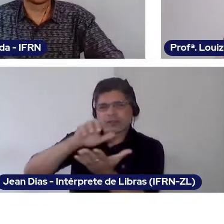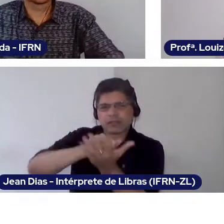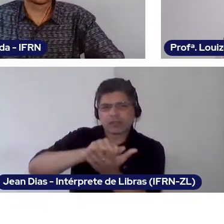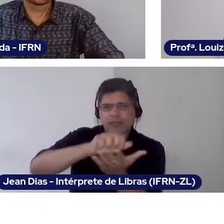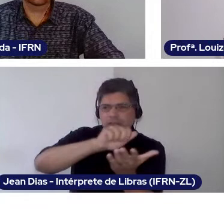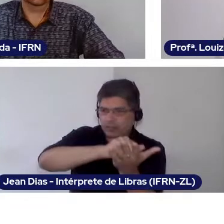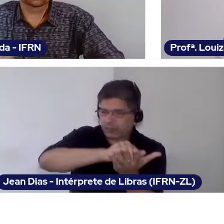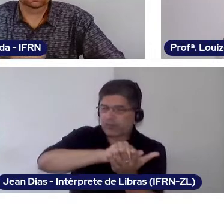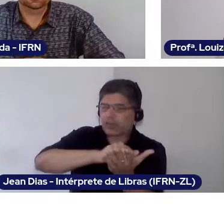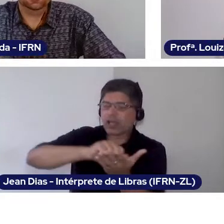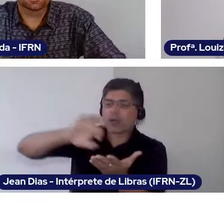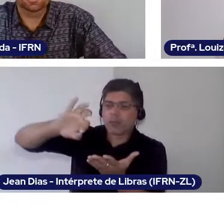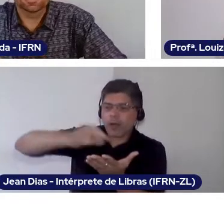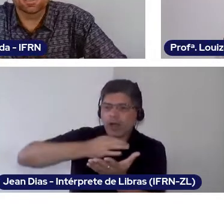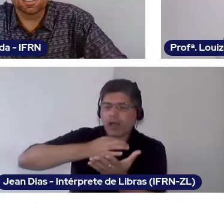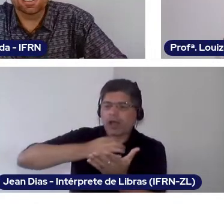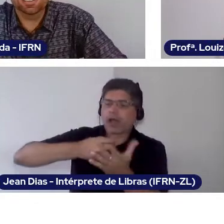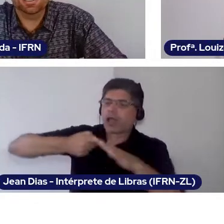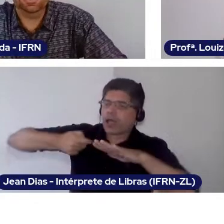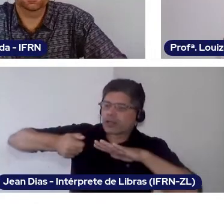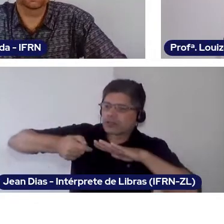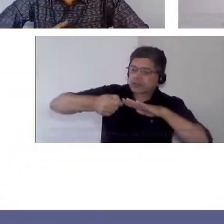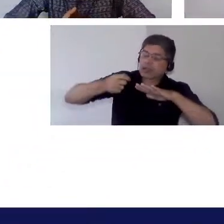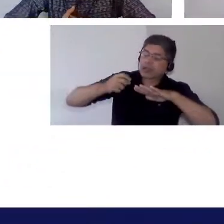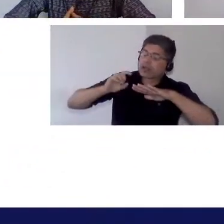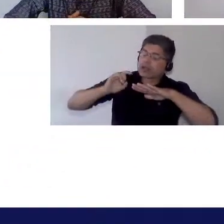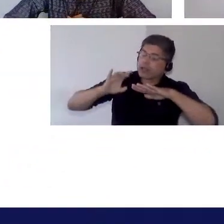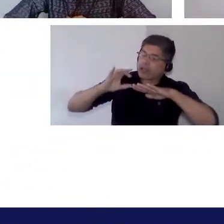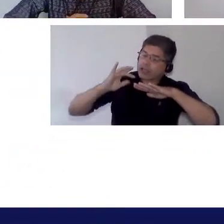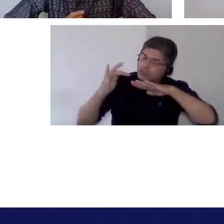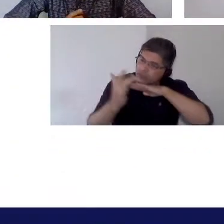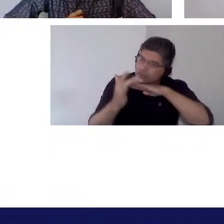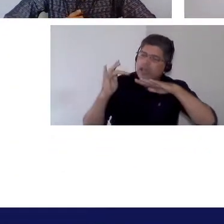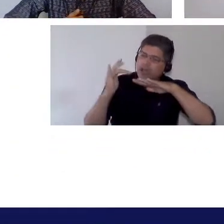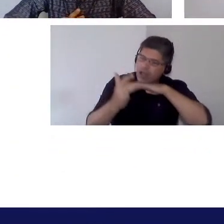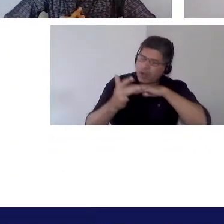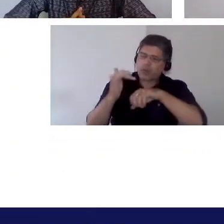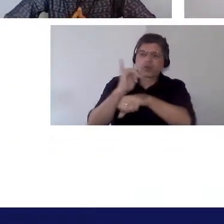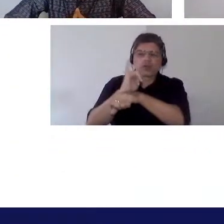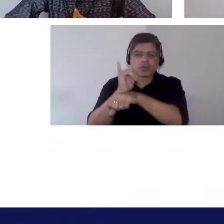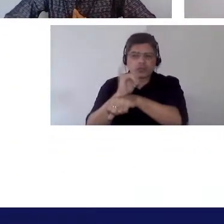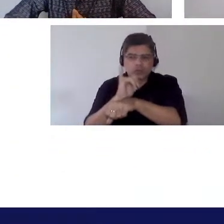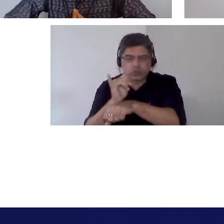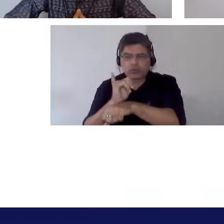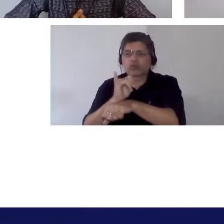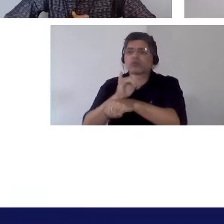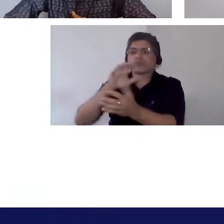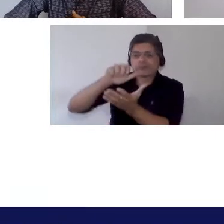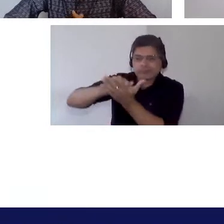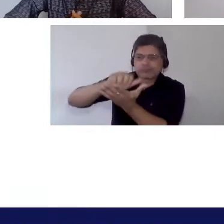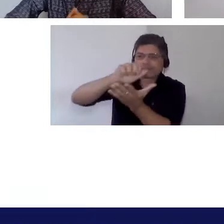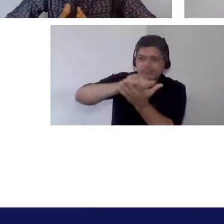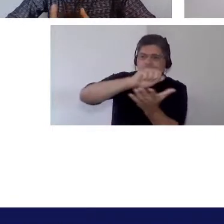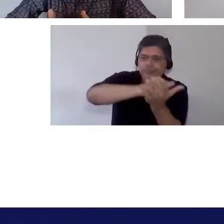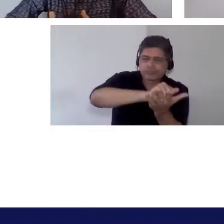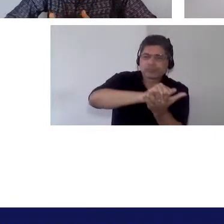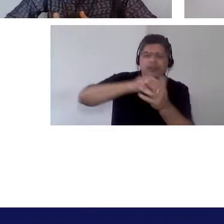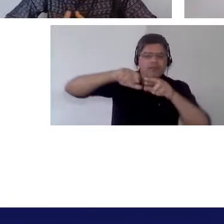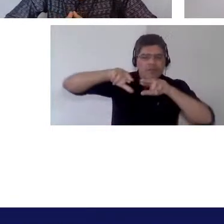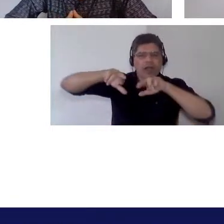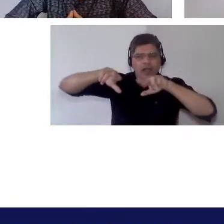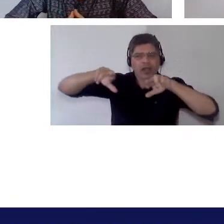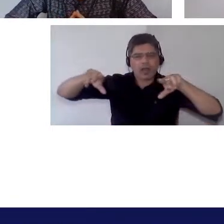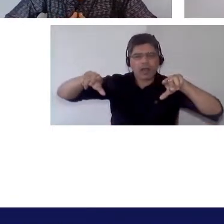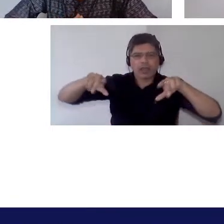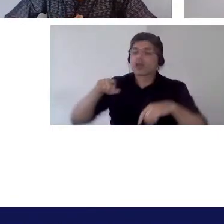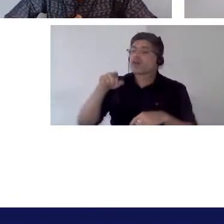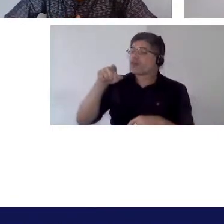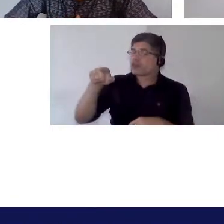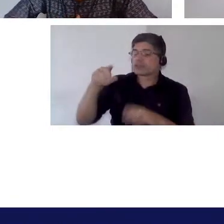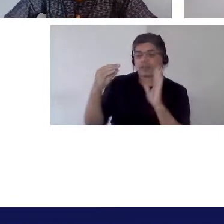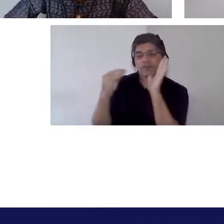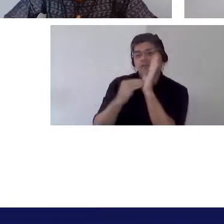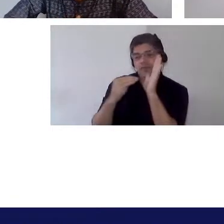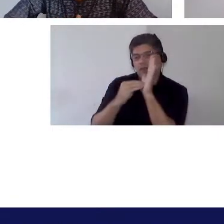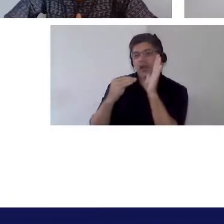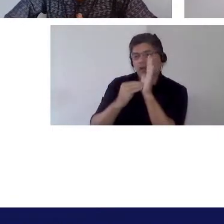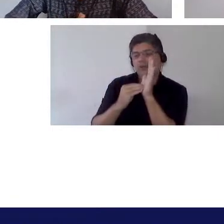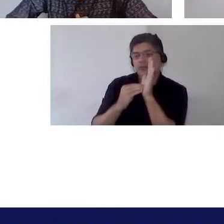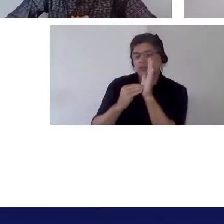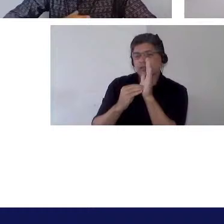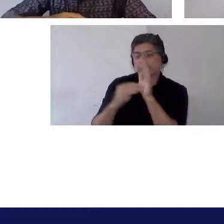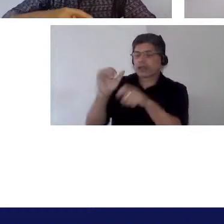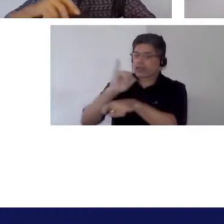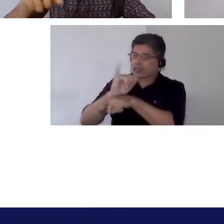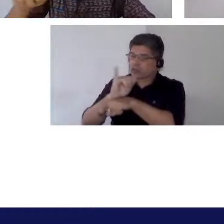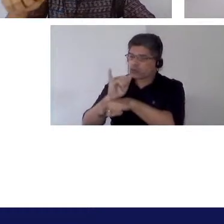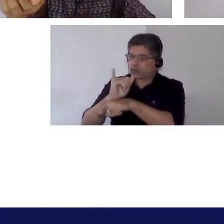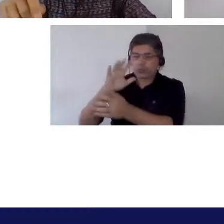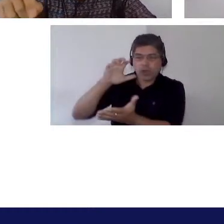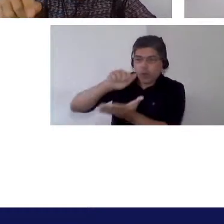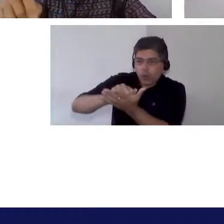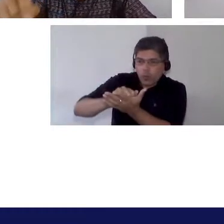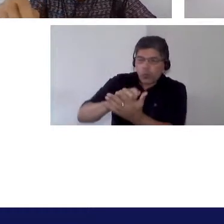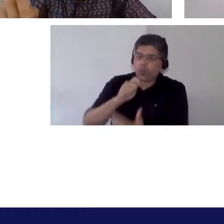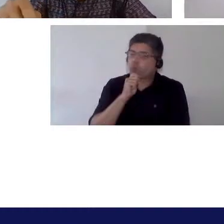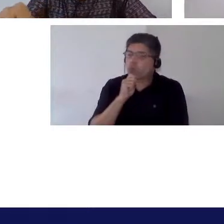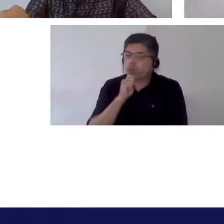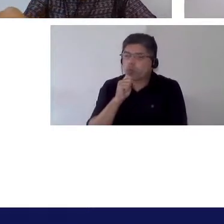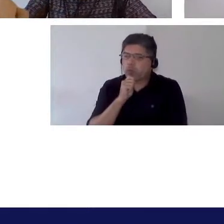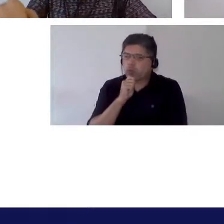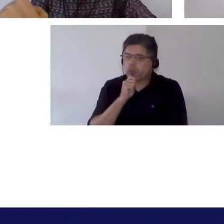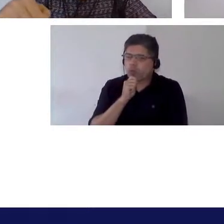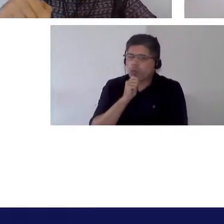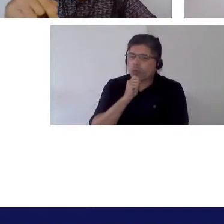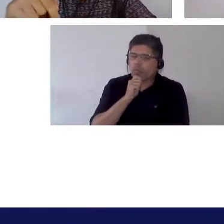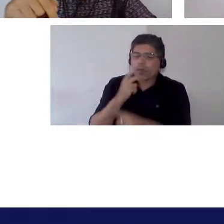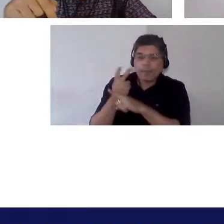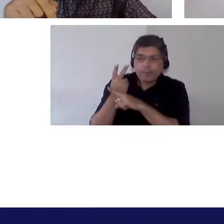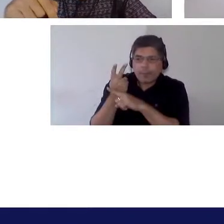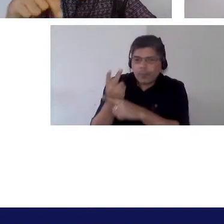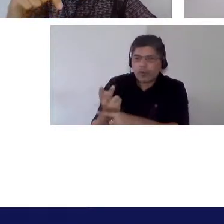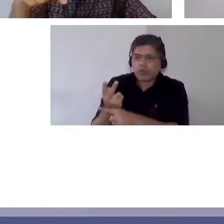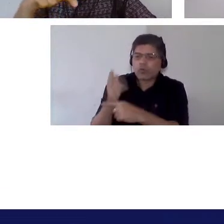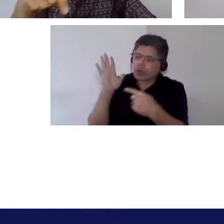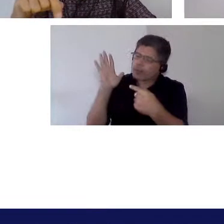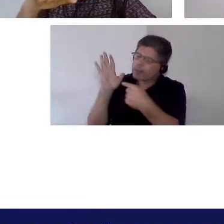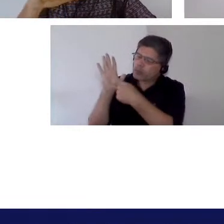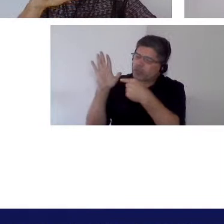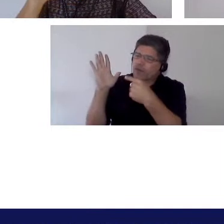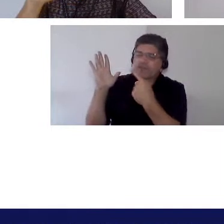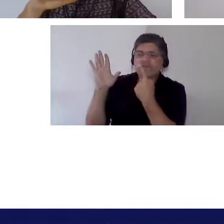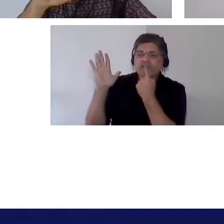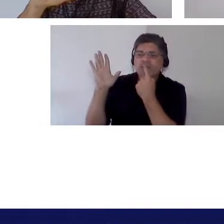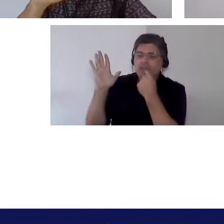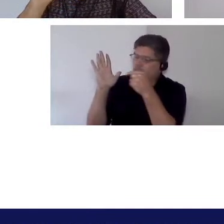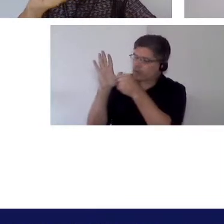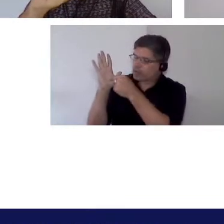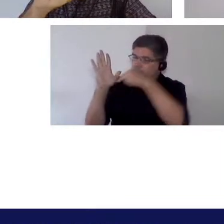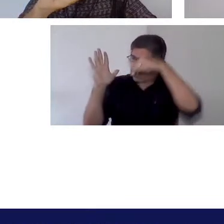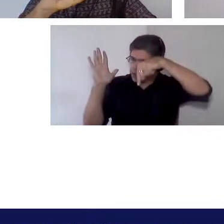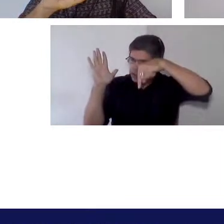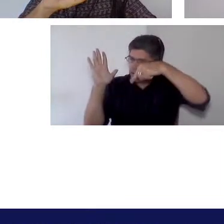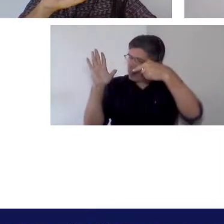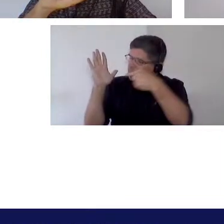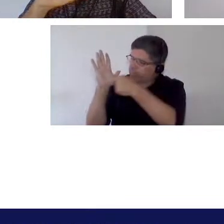I say this to make use of having so many people with us right now. - Yes, perfect. If you are still not subscribed to our channel, it is possible just by clicking the red button down here.